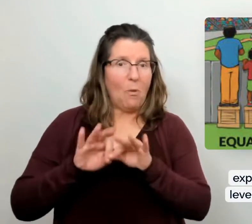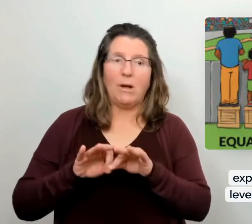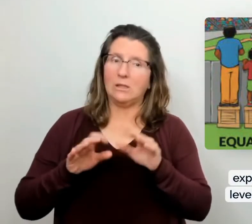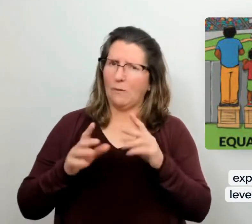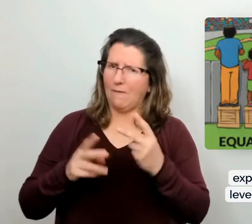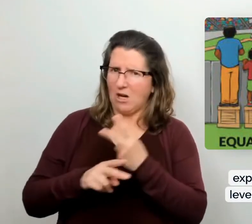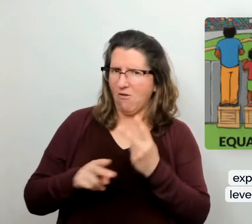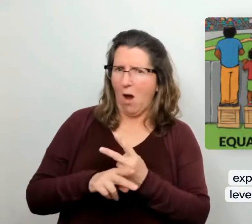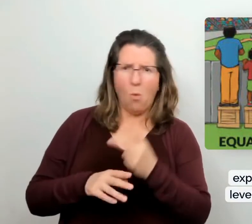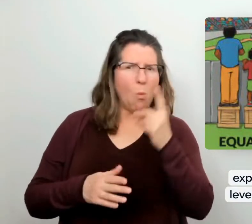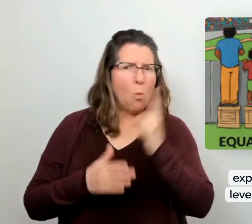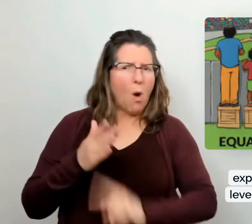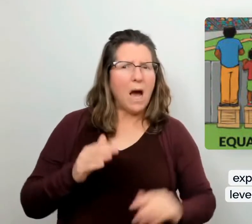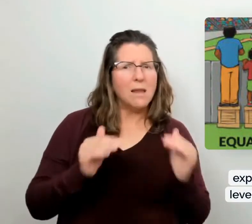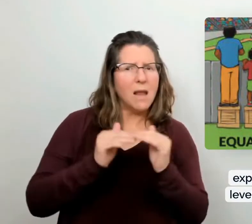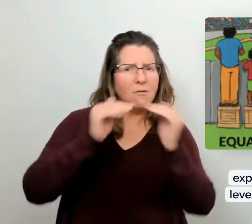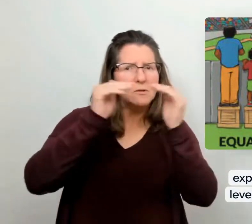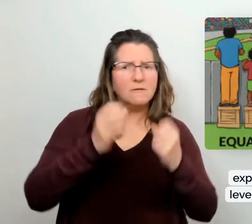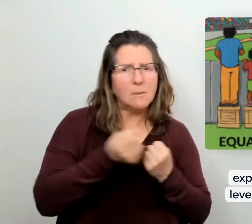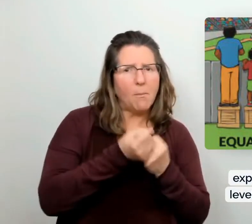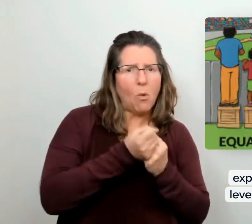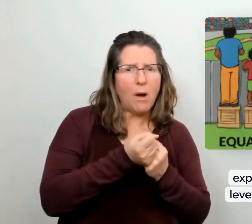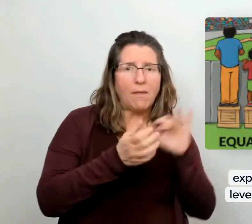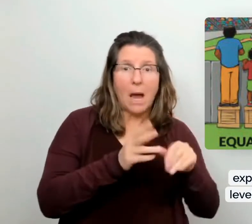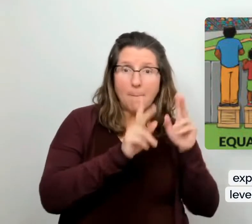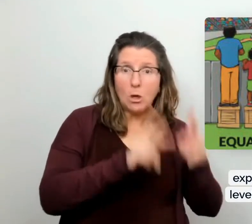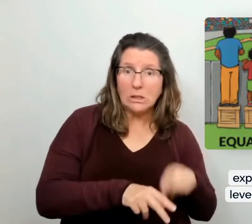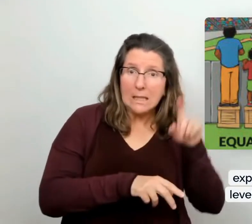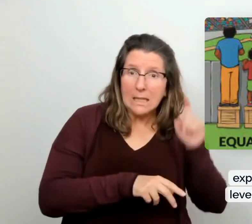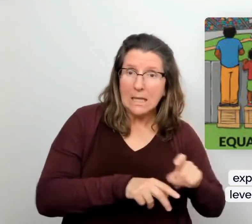The level of support for one student need not be the same as the next student.